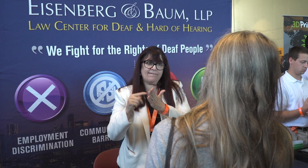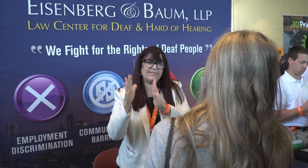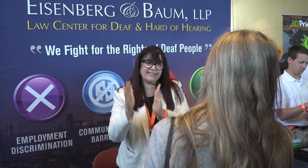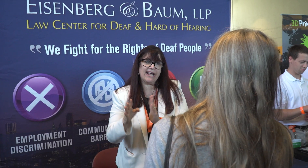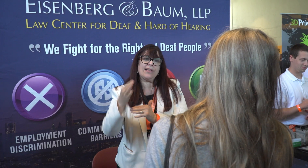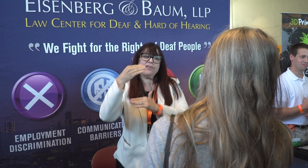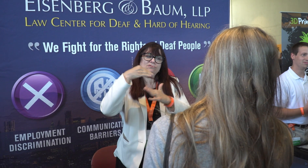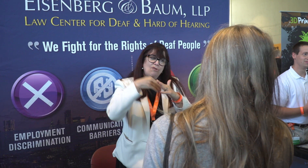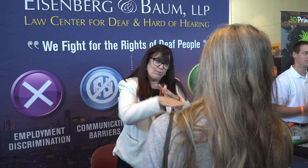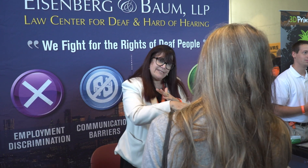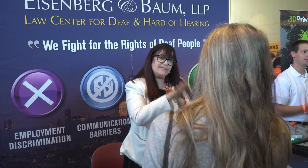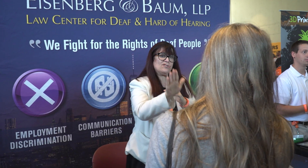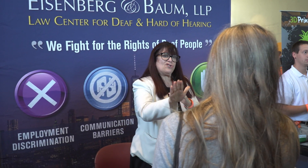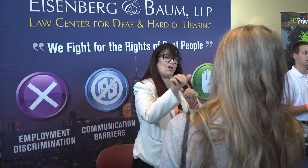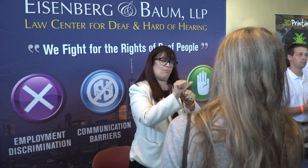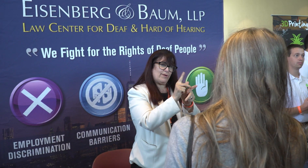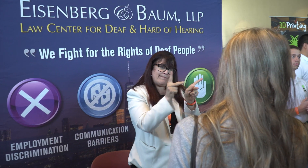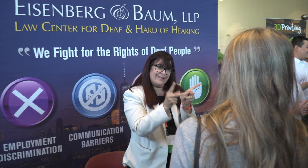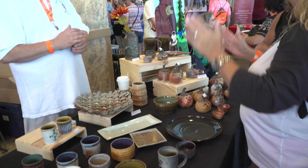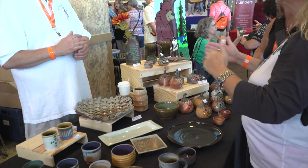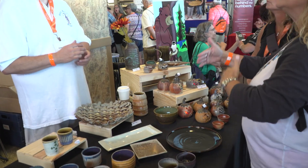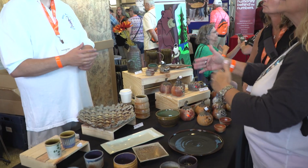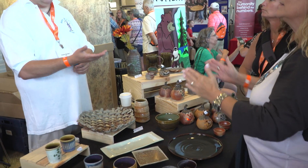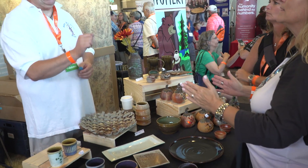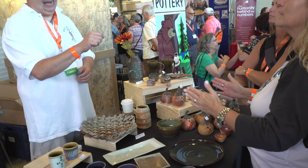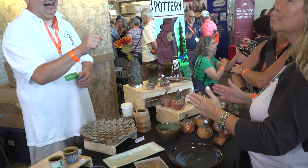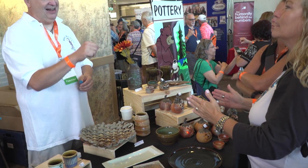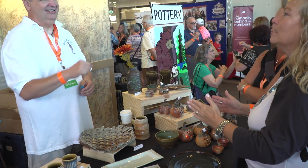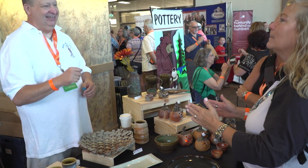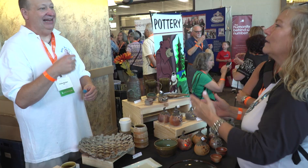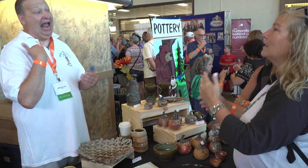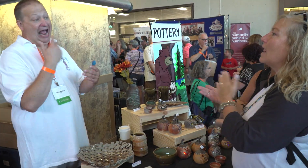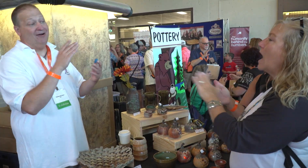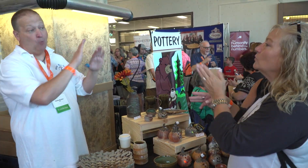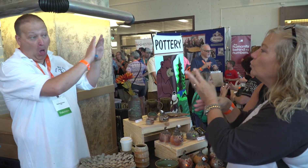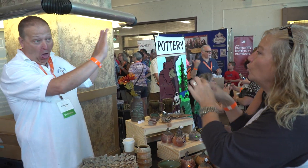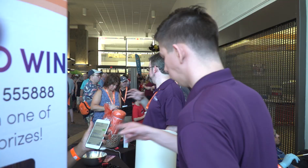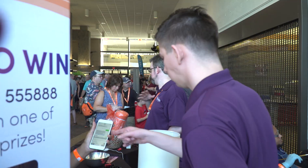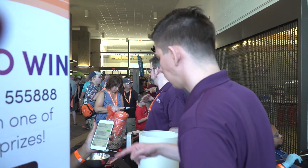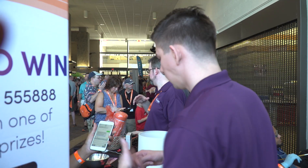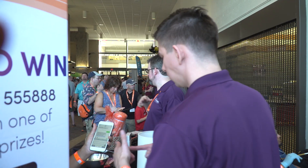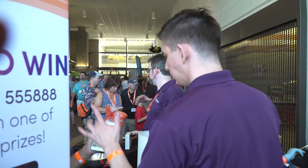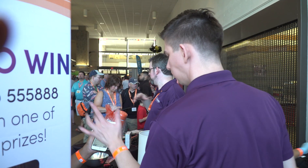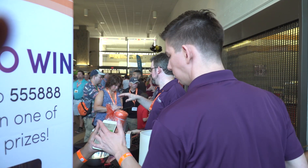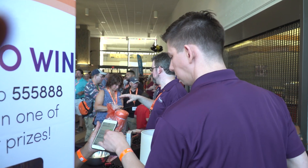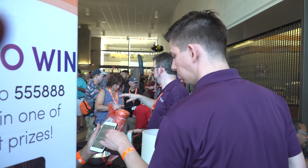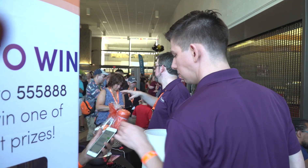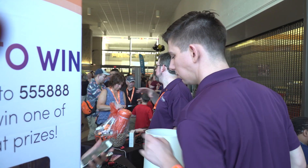Investigators will go into your workplace... ...a box? Yeah, I have a wall... Just click that.